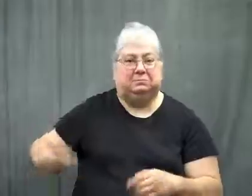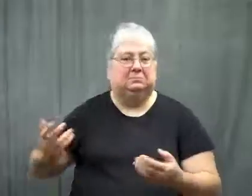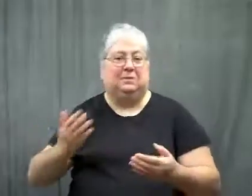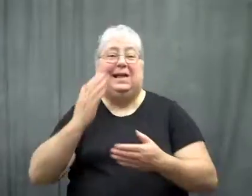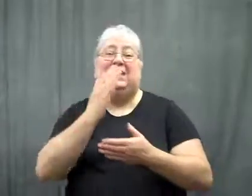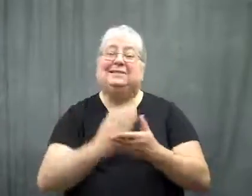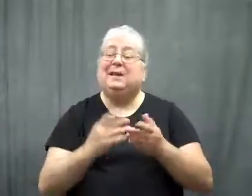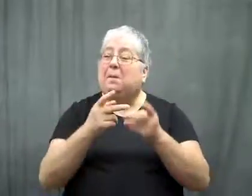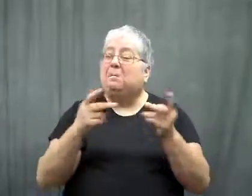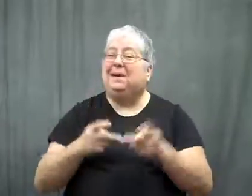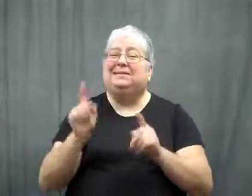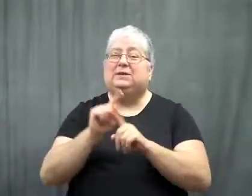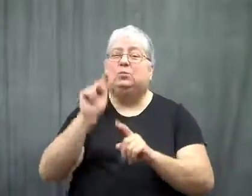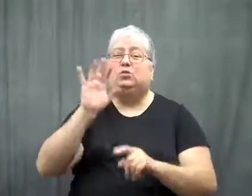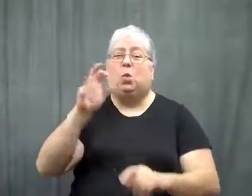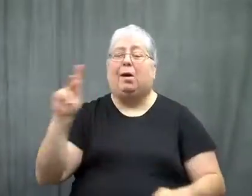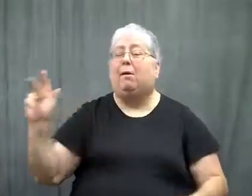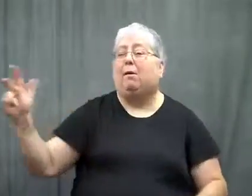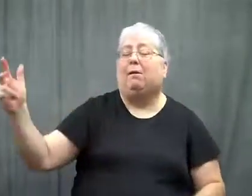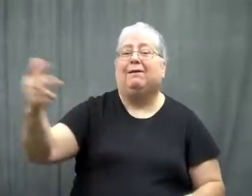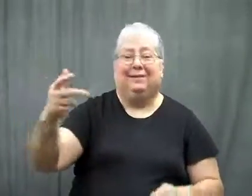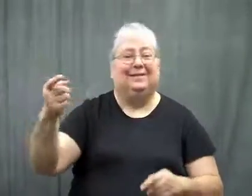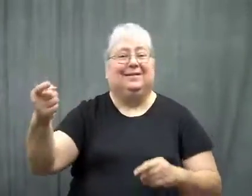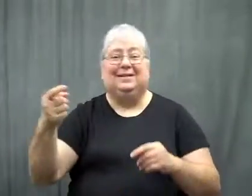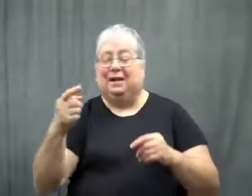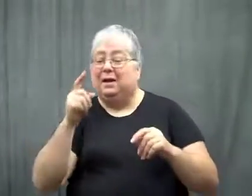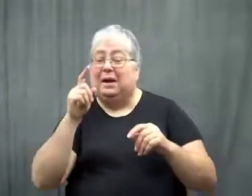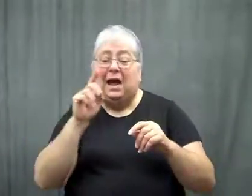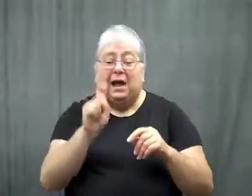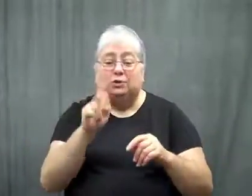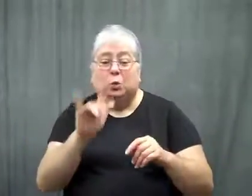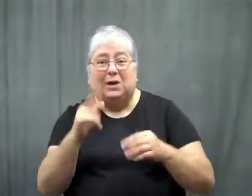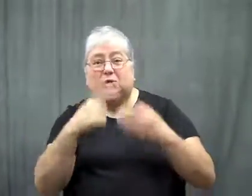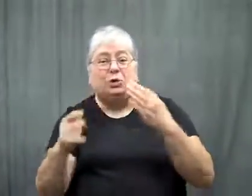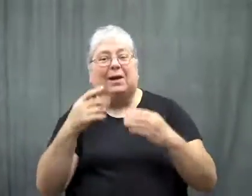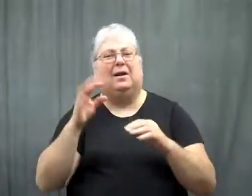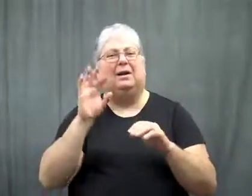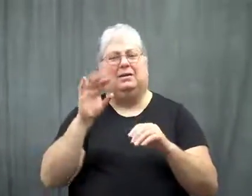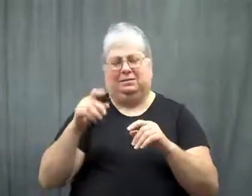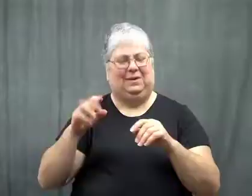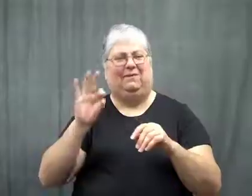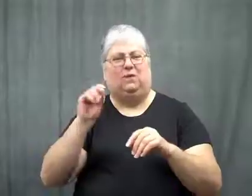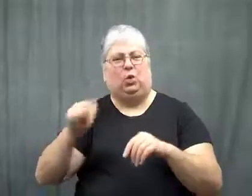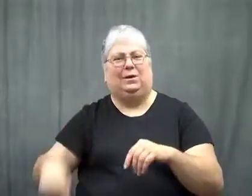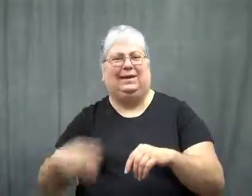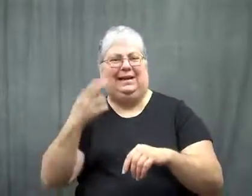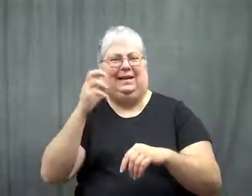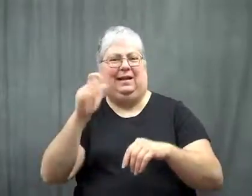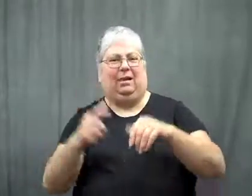Some places like the mobile unit will x-ray the heel to diagnose it.